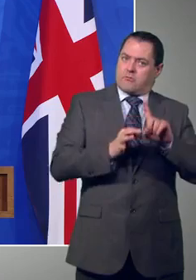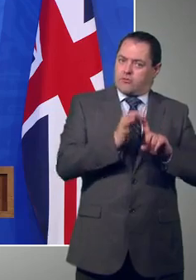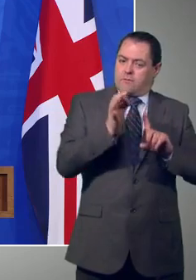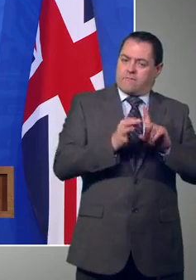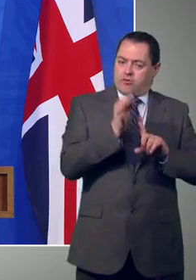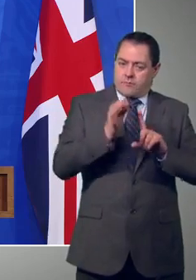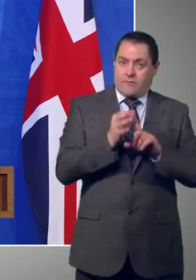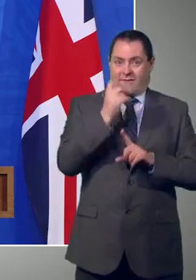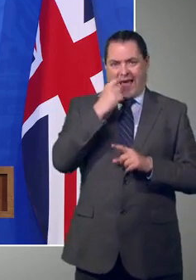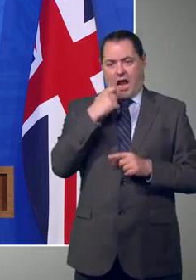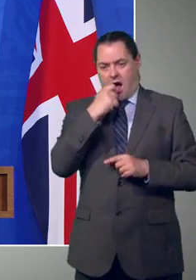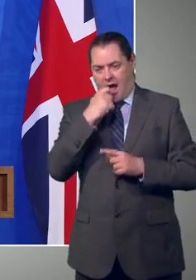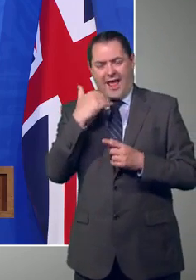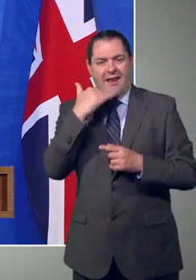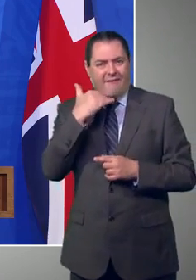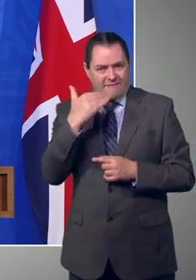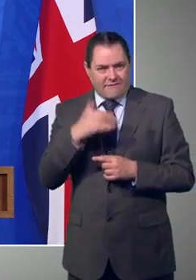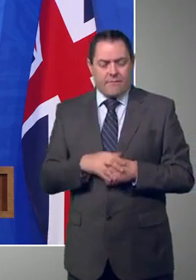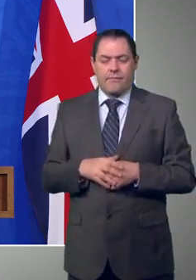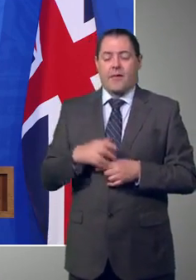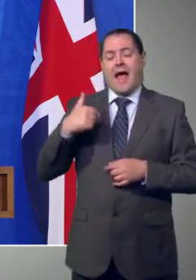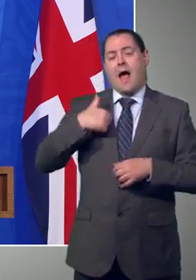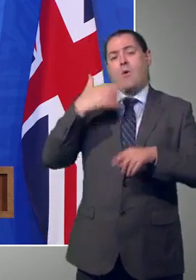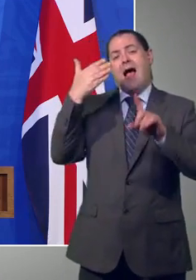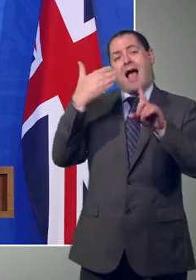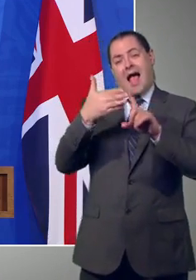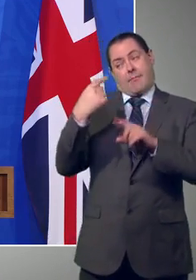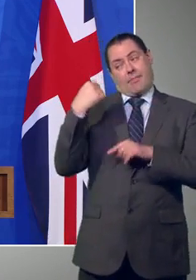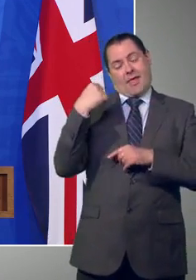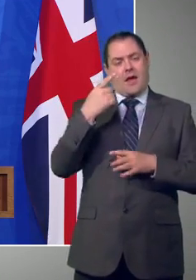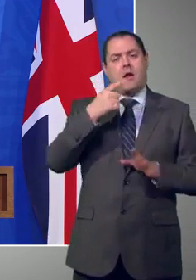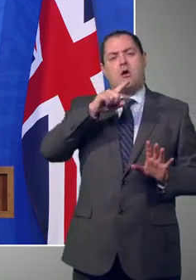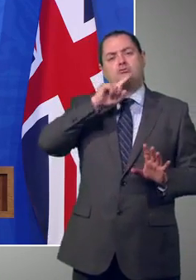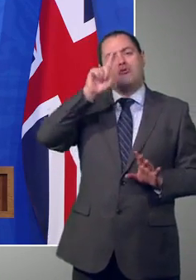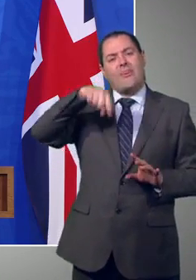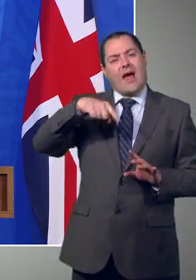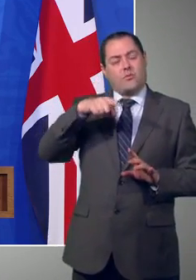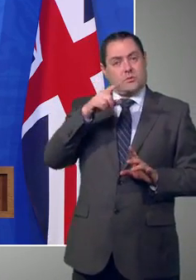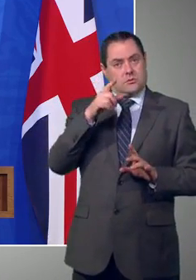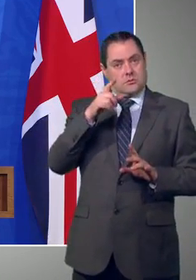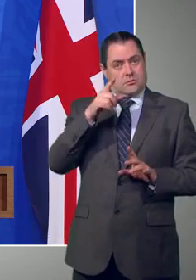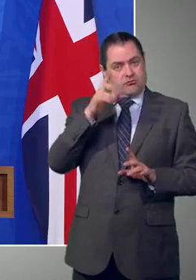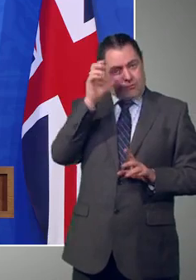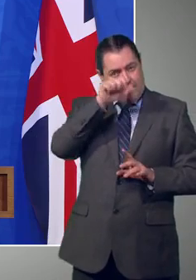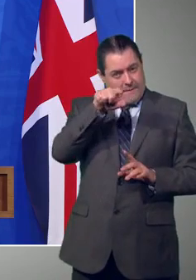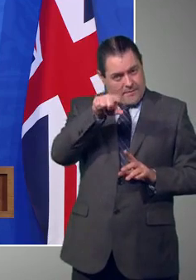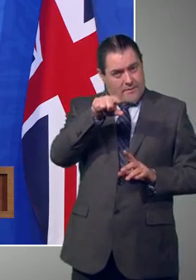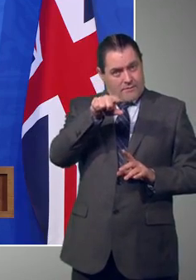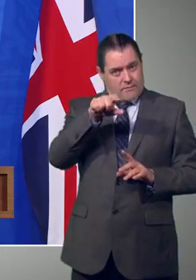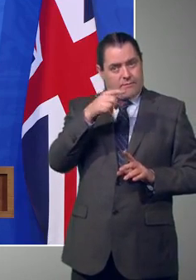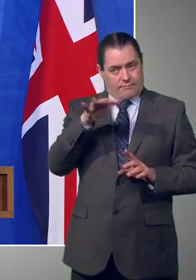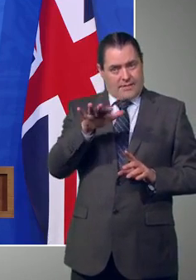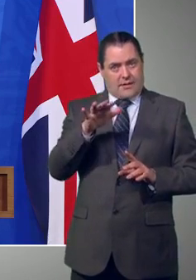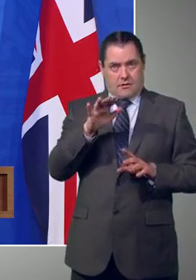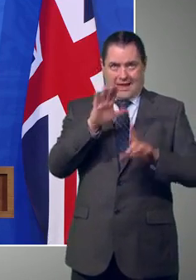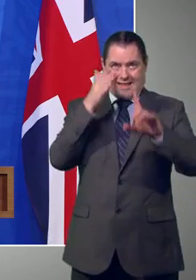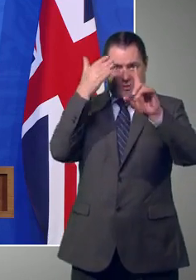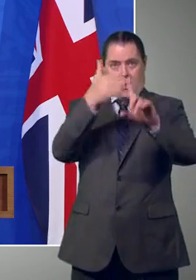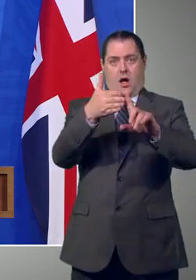was set the 100 thousand target back, then to make sure we built that testing capacity and